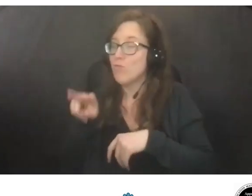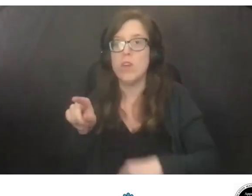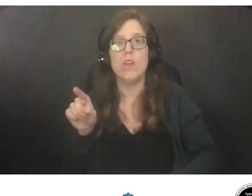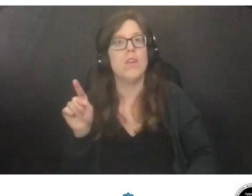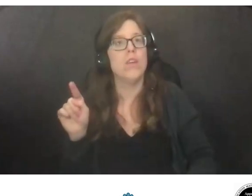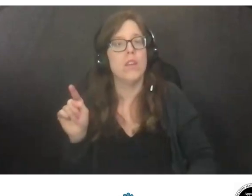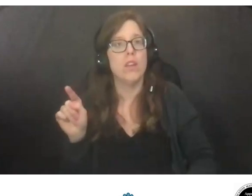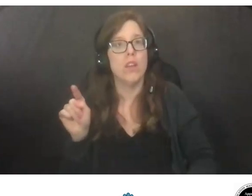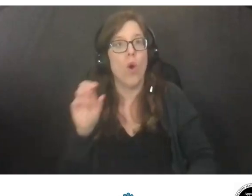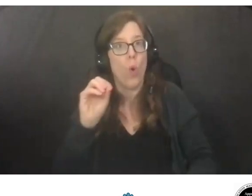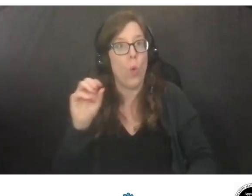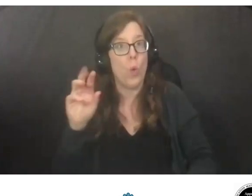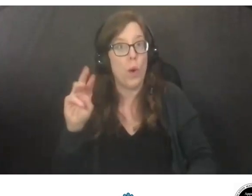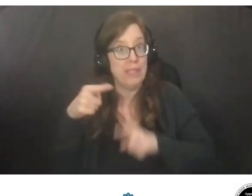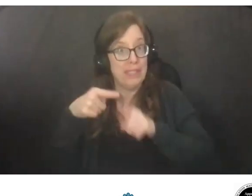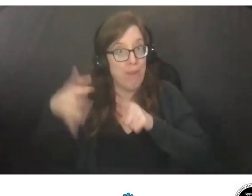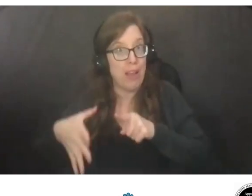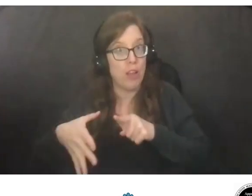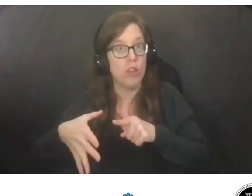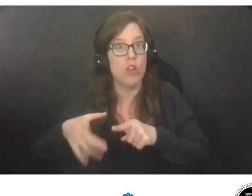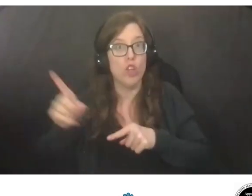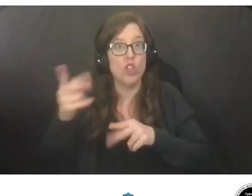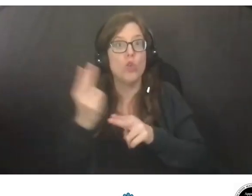the Orientation & Mobility Specialist is wearing